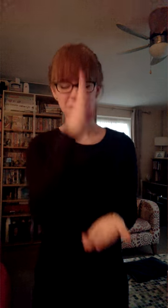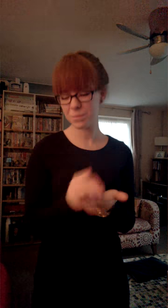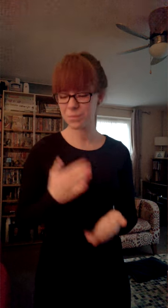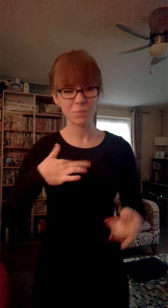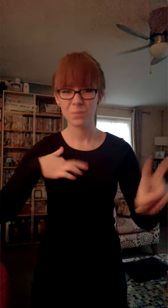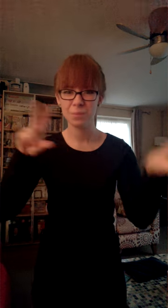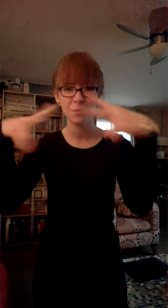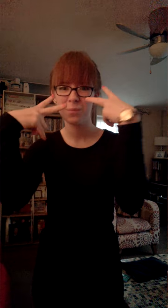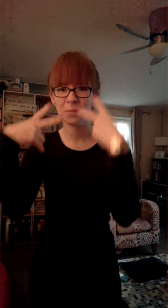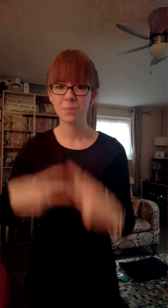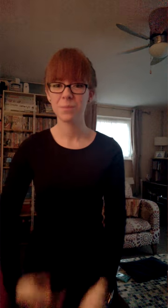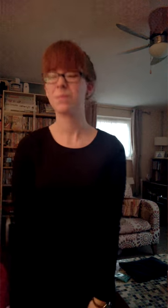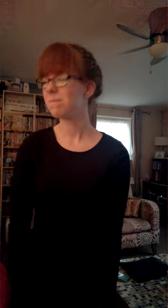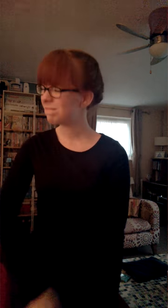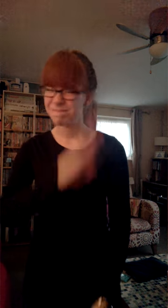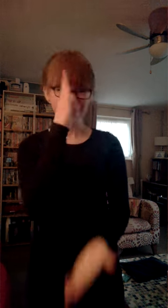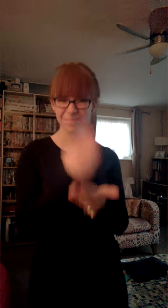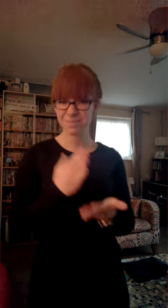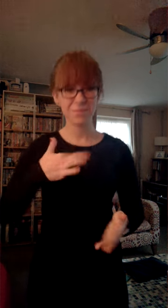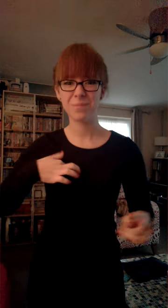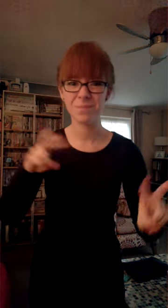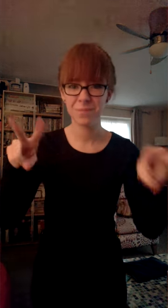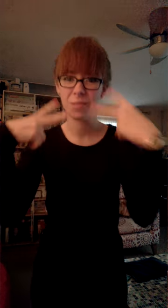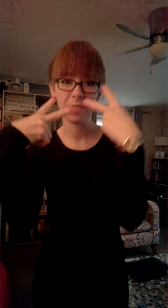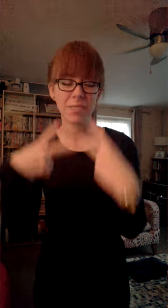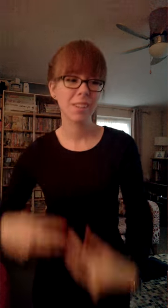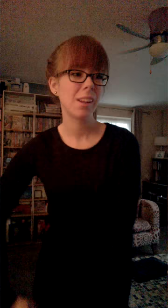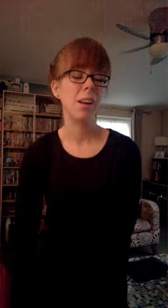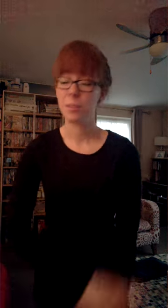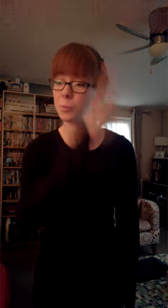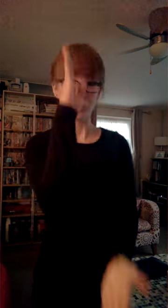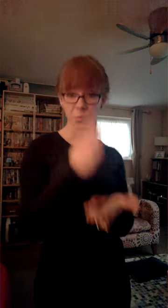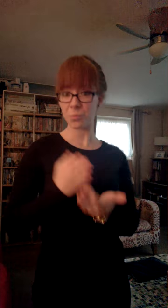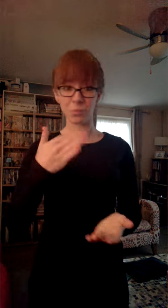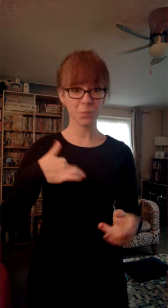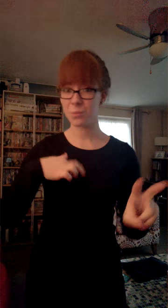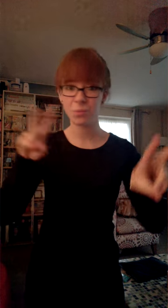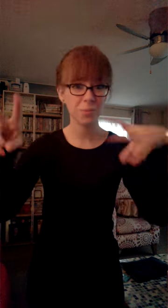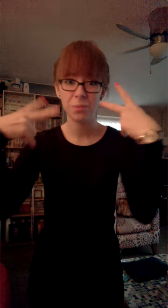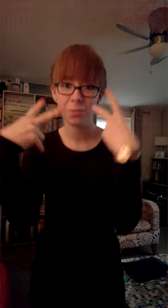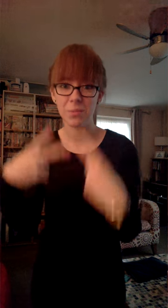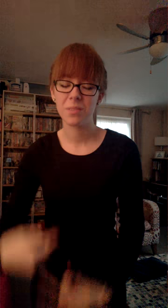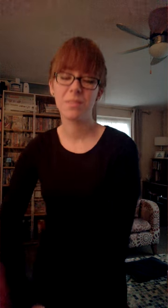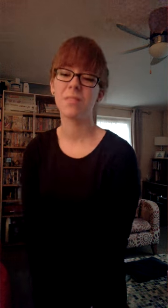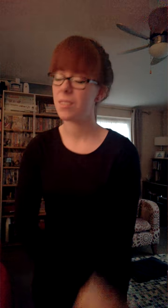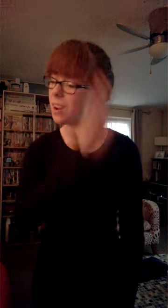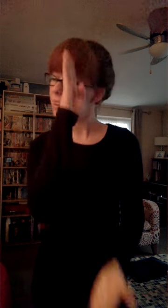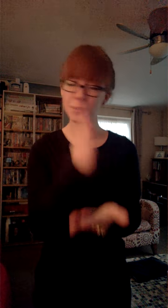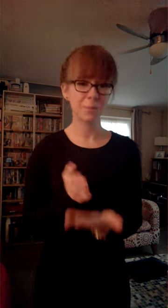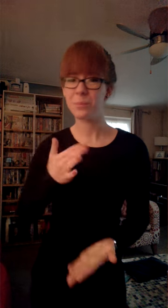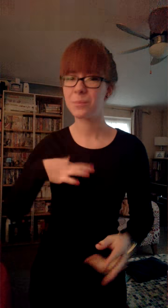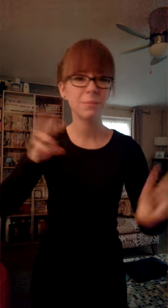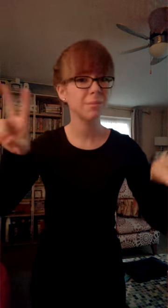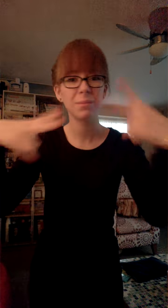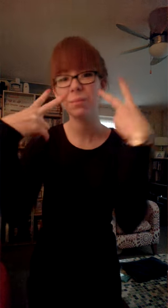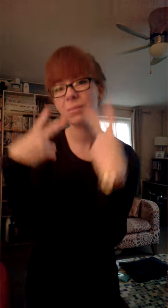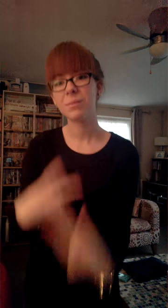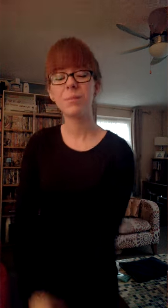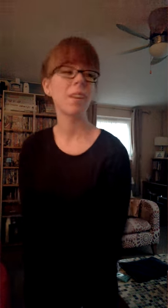Don't believe me just watch Don't believe me just watch